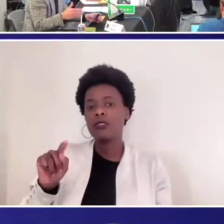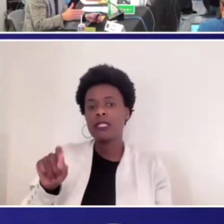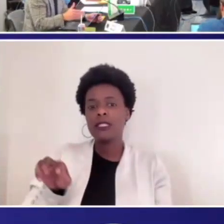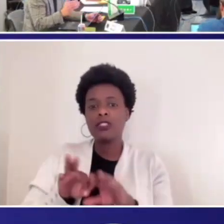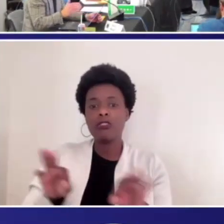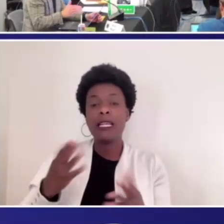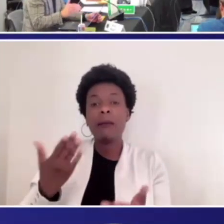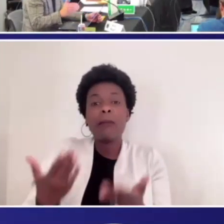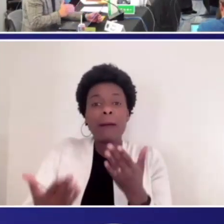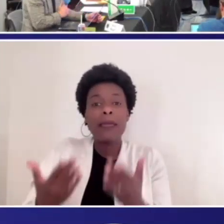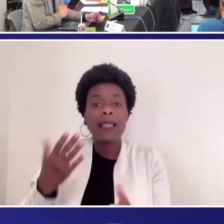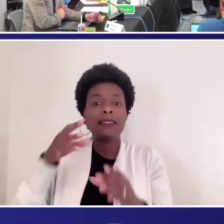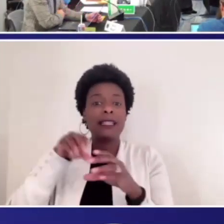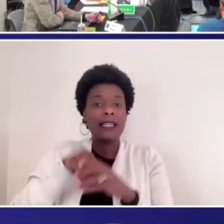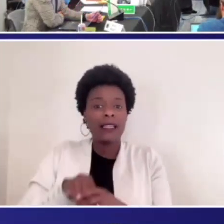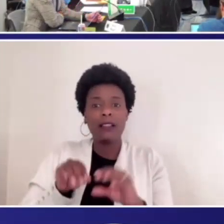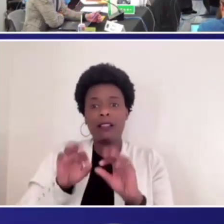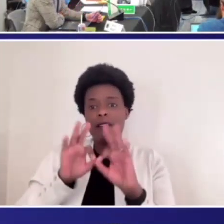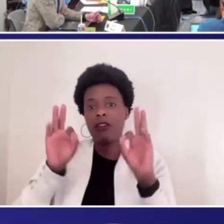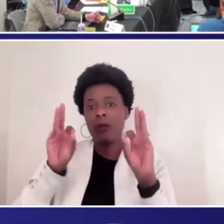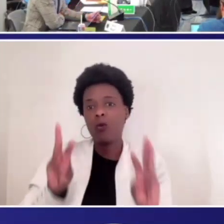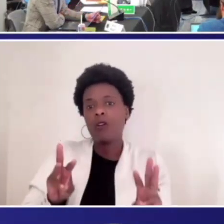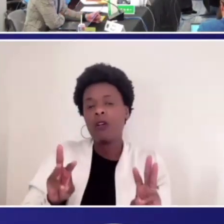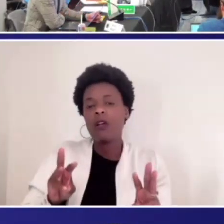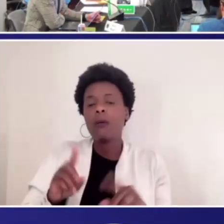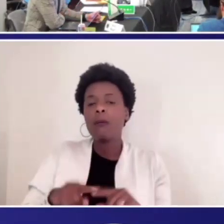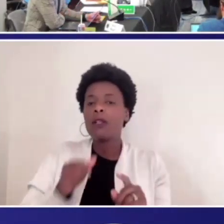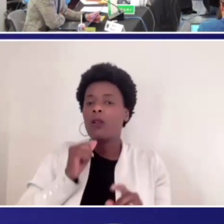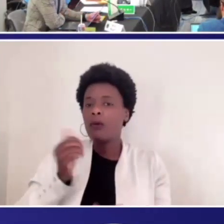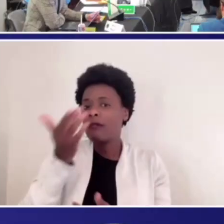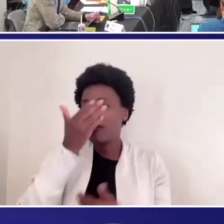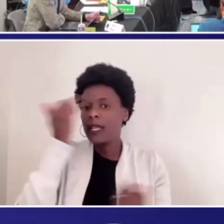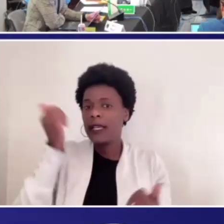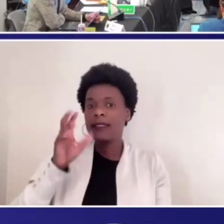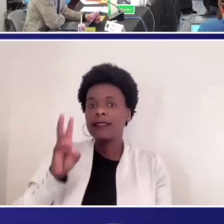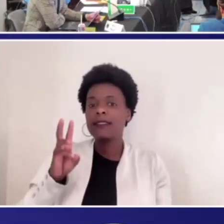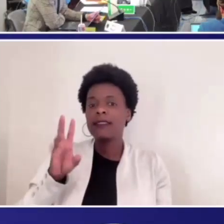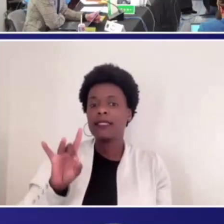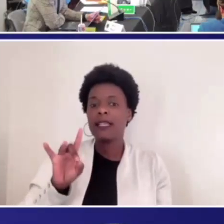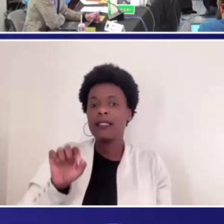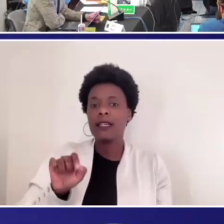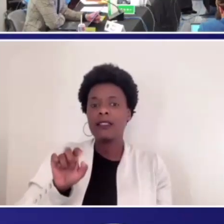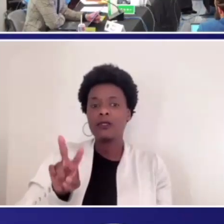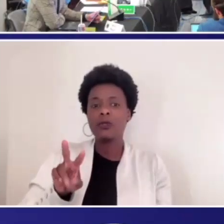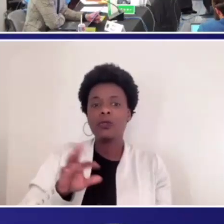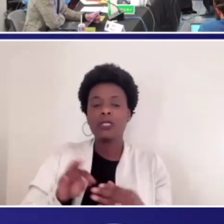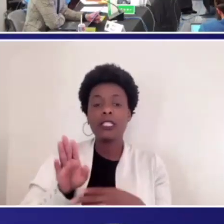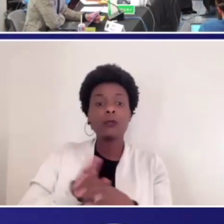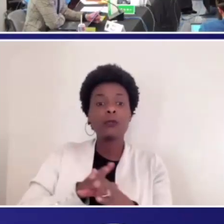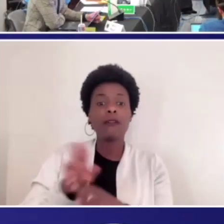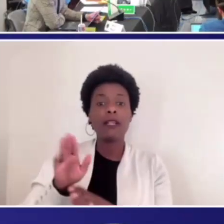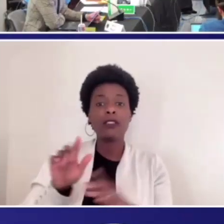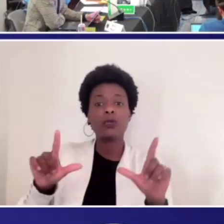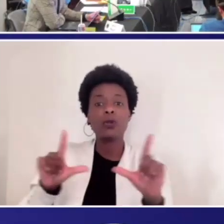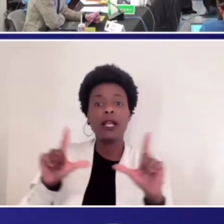but let's not forget that 668.2 specifically says professional licensure is also generally required.